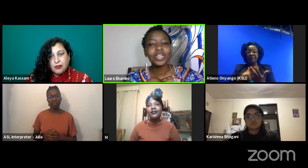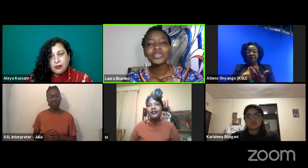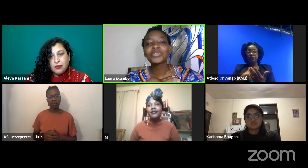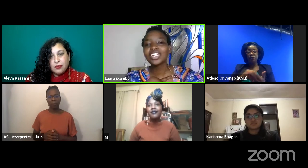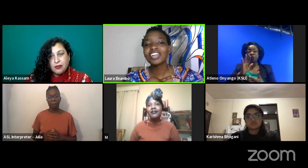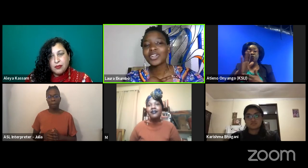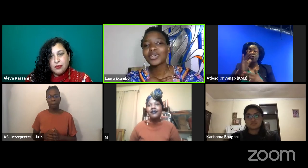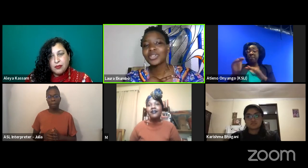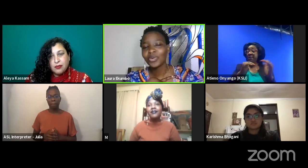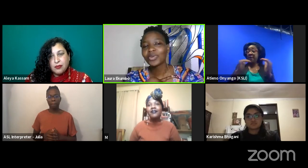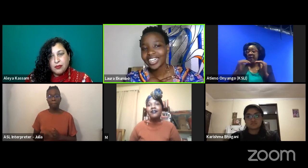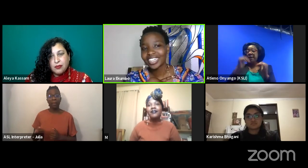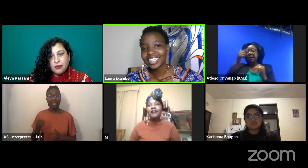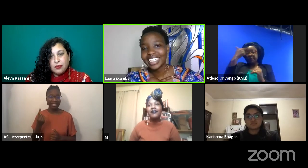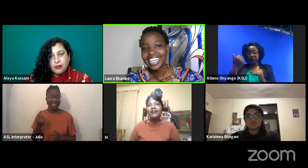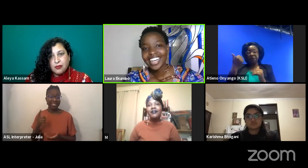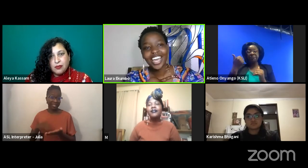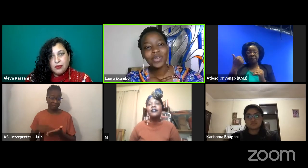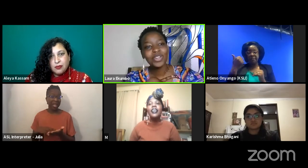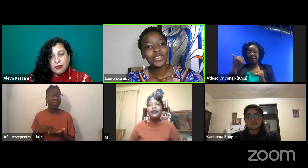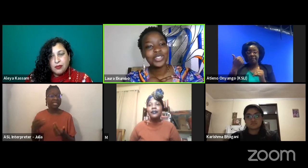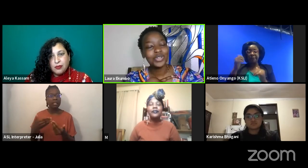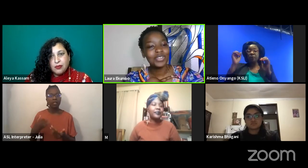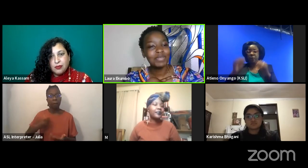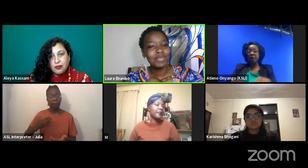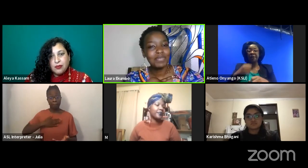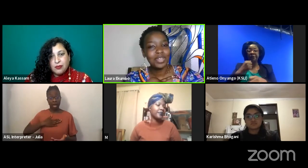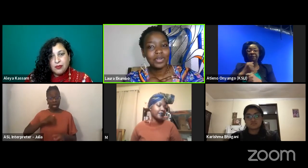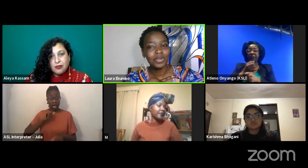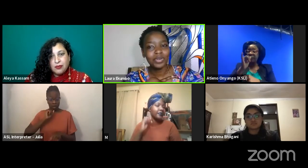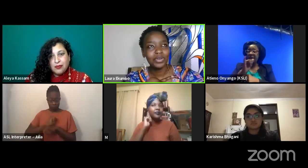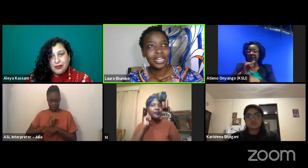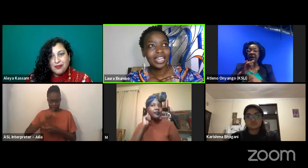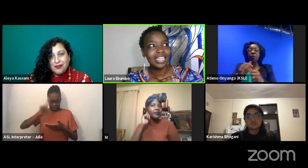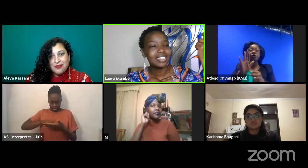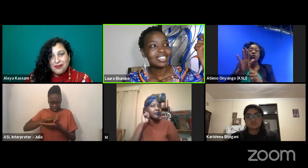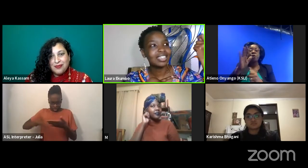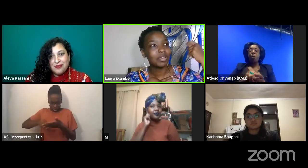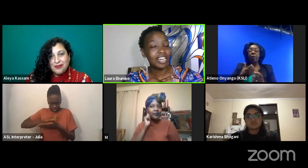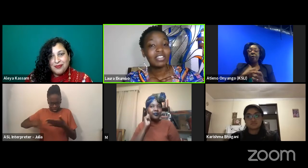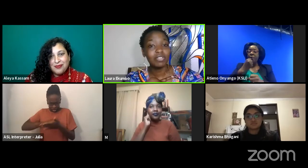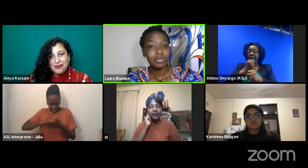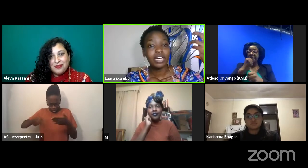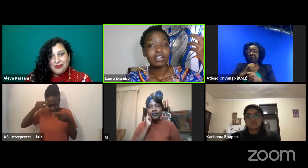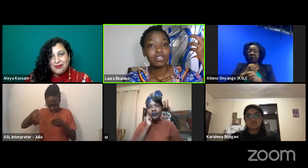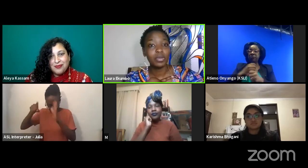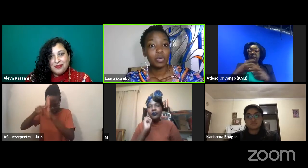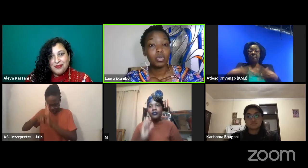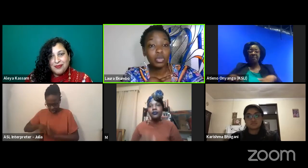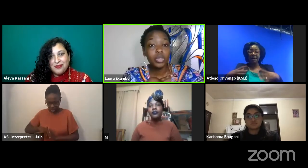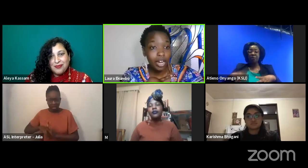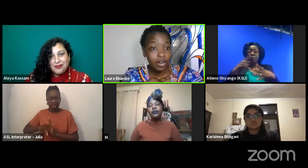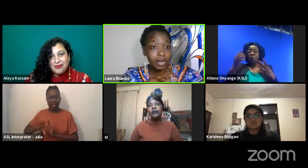you can be really hard on your own work. And when you're surrounded by people and providing feedback for people who you care about